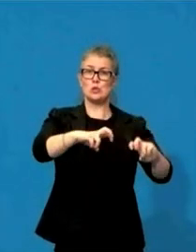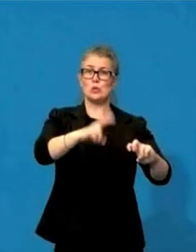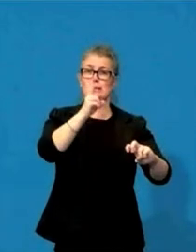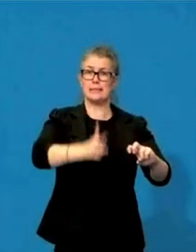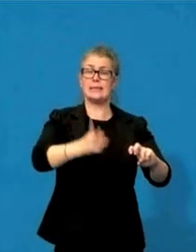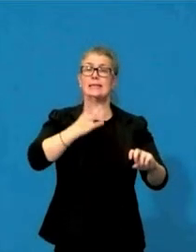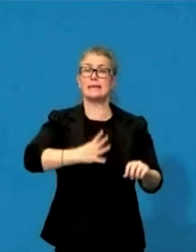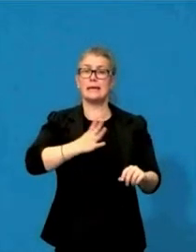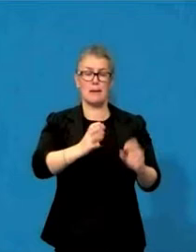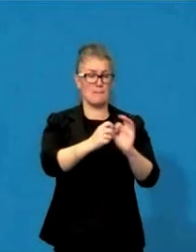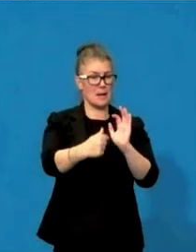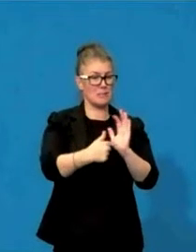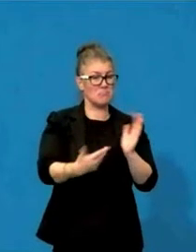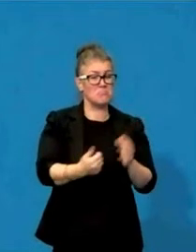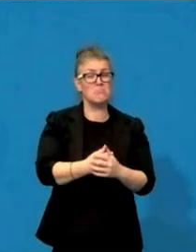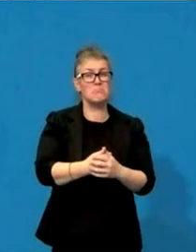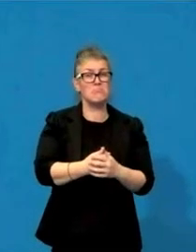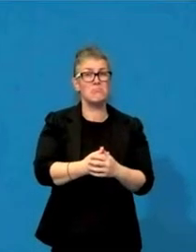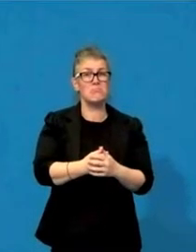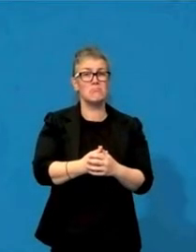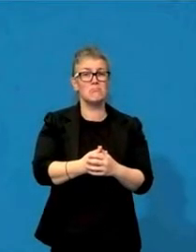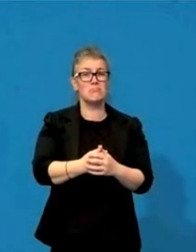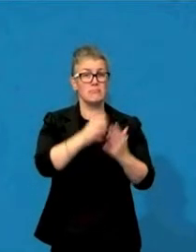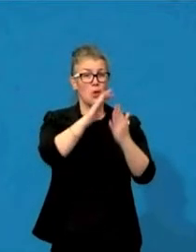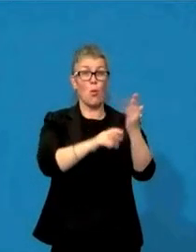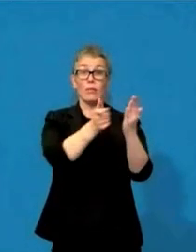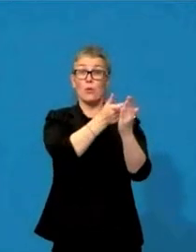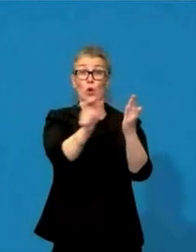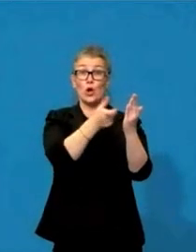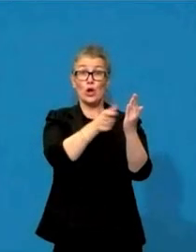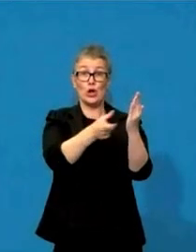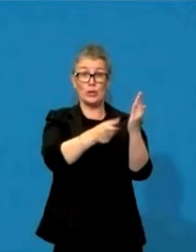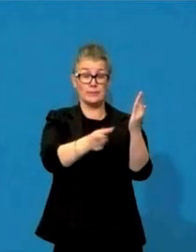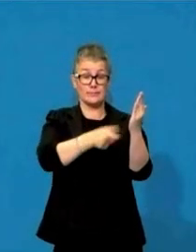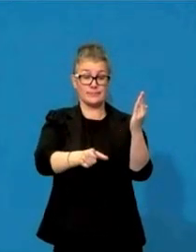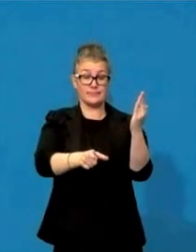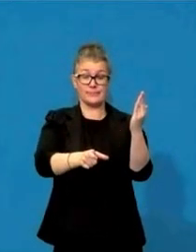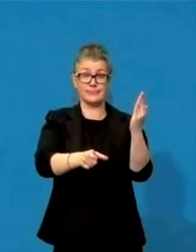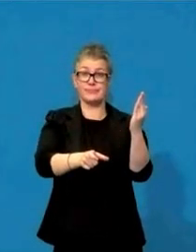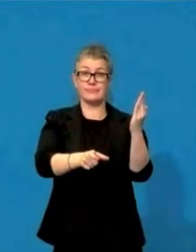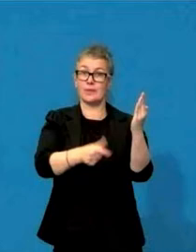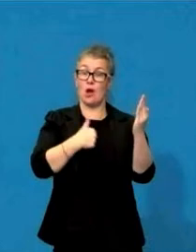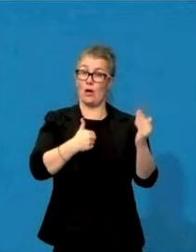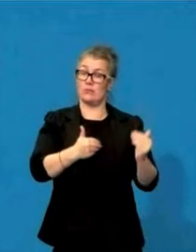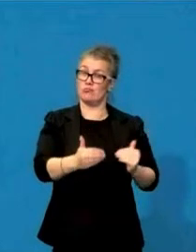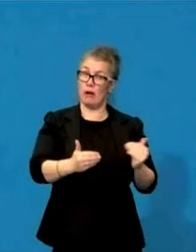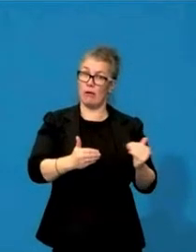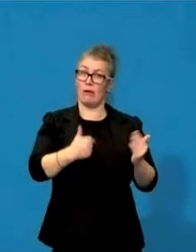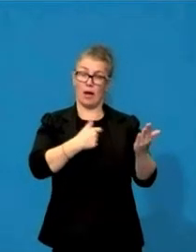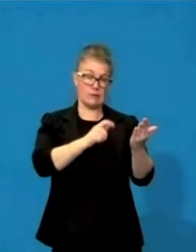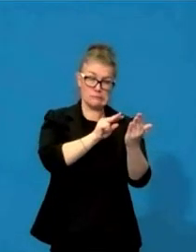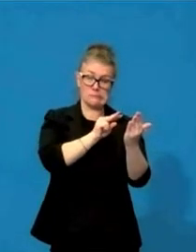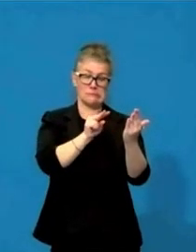But according to all the wordings, I - I struggle to understand a lot of the wordings